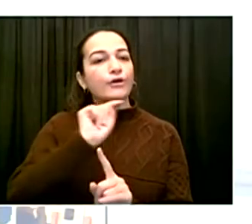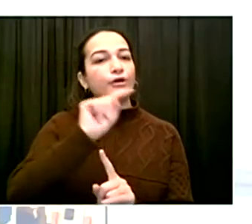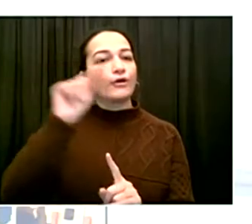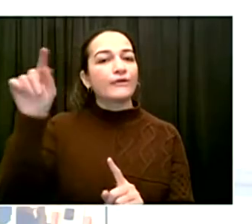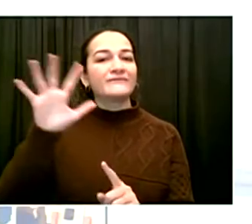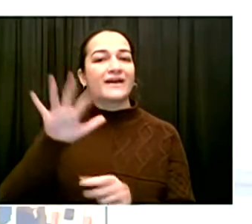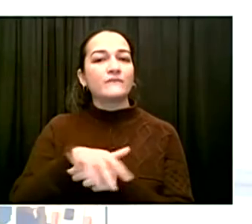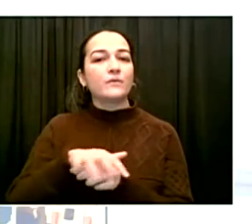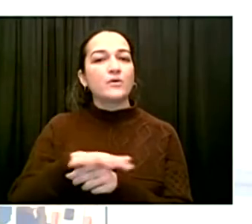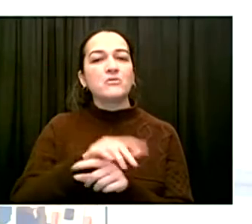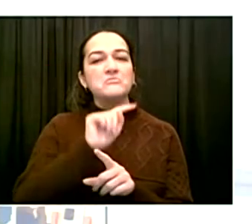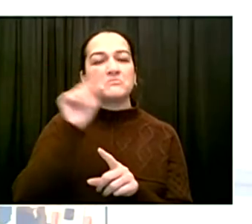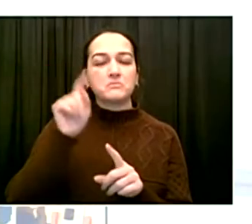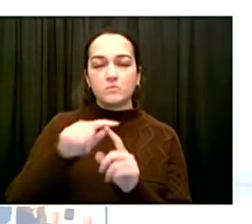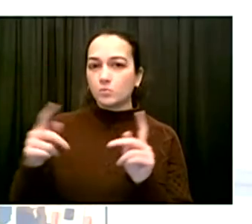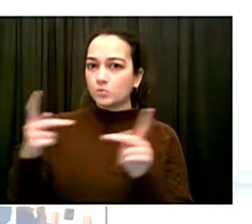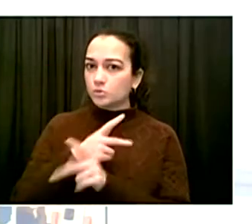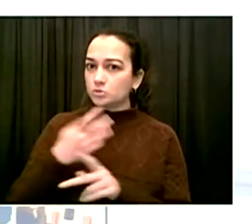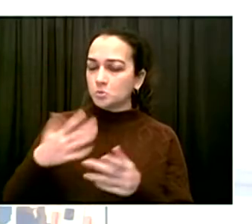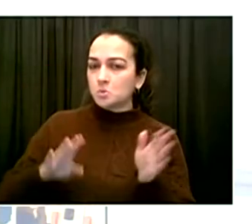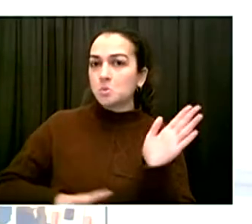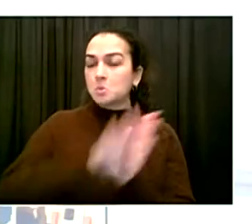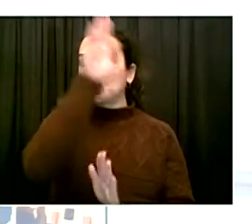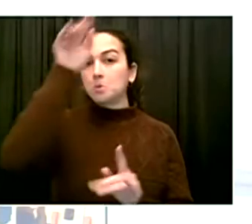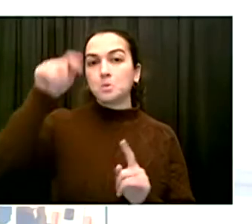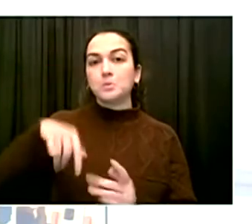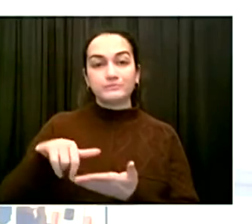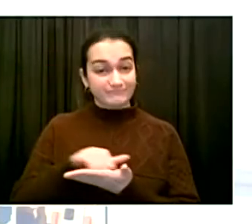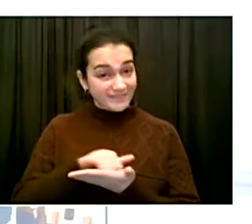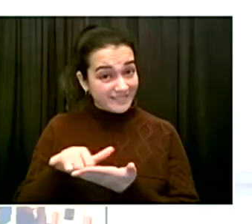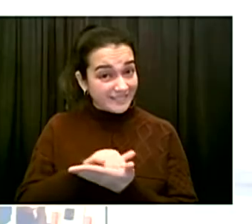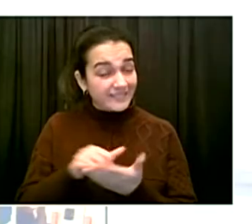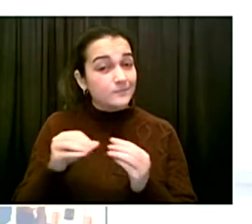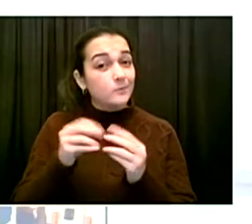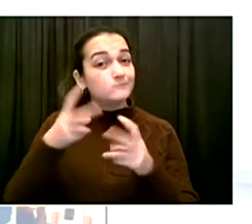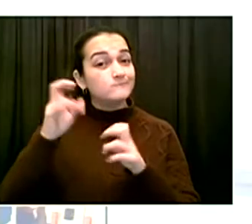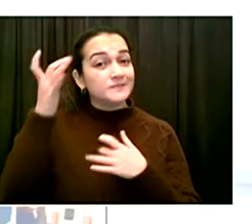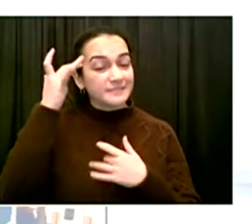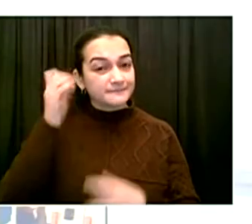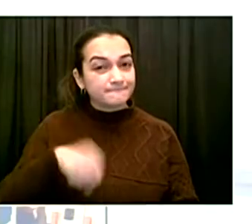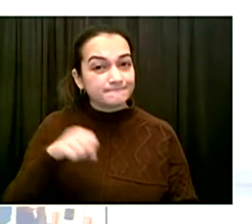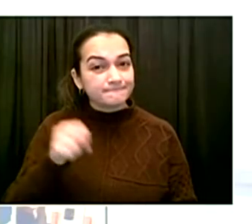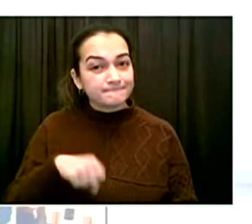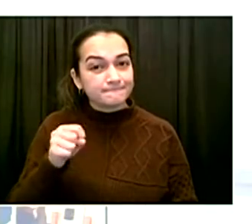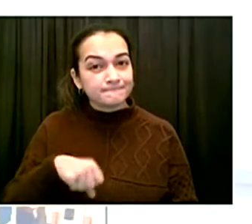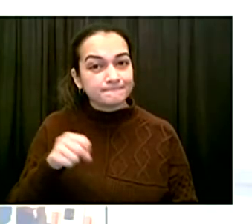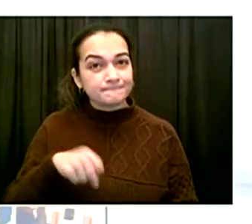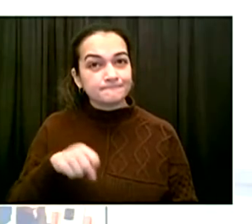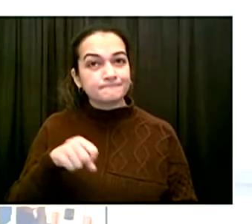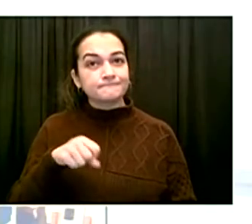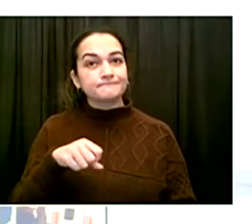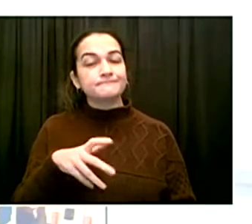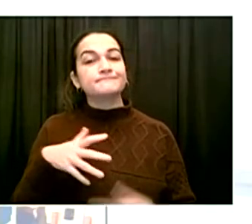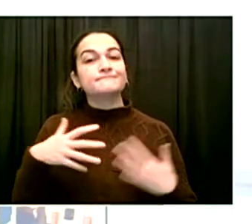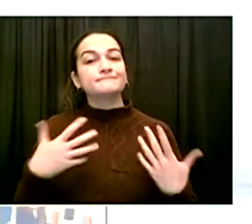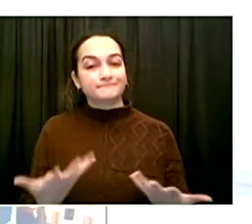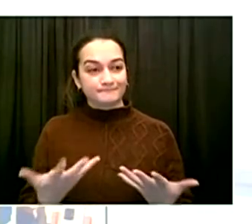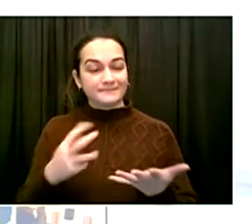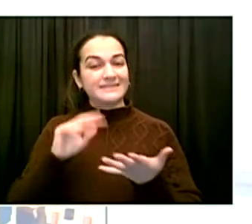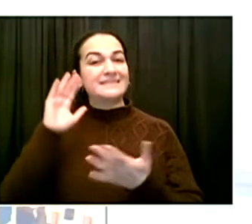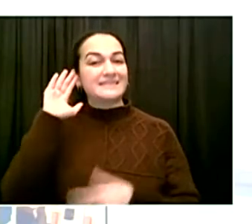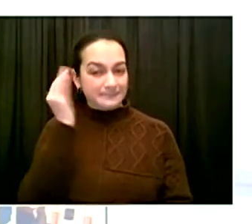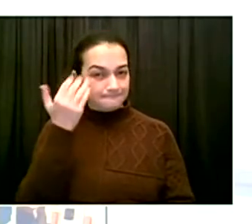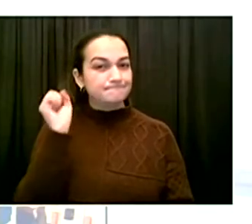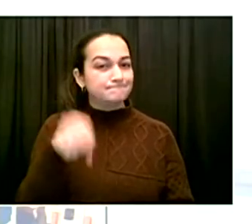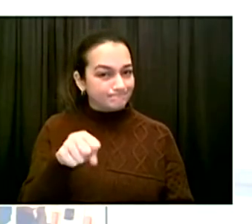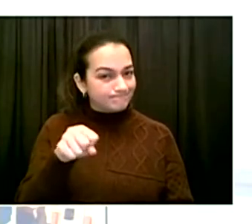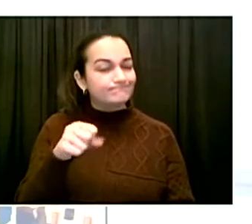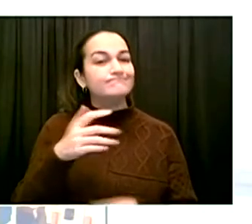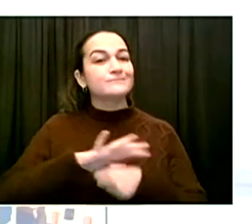HIGHER THAN IN OTHER BOROUGHS.